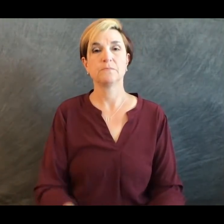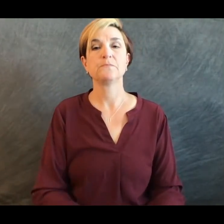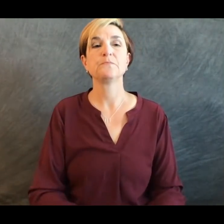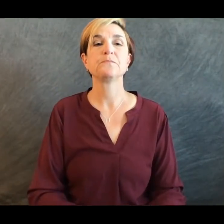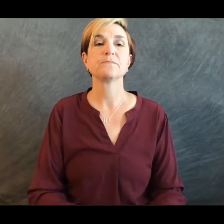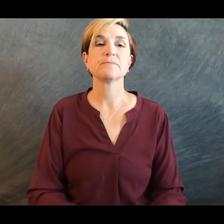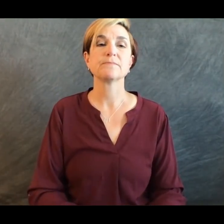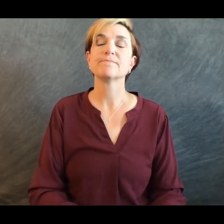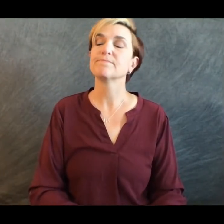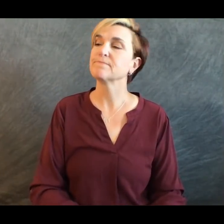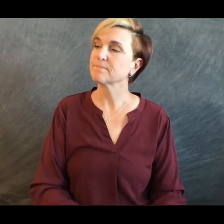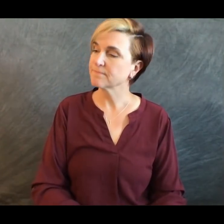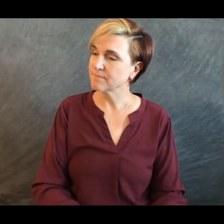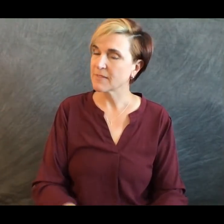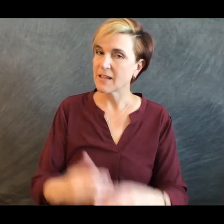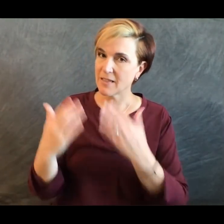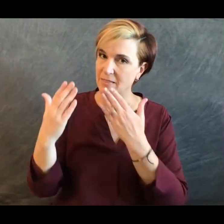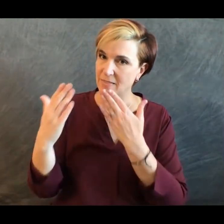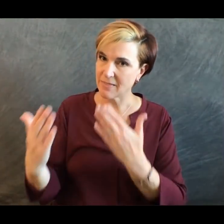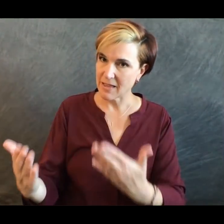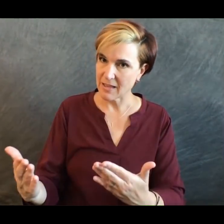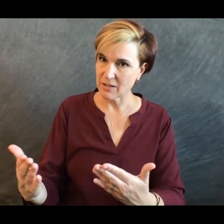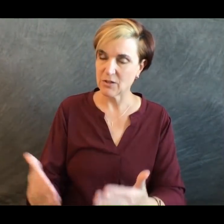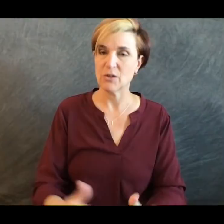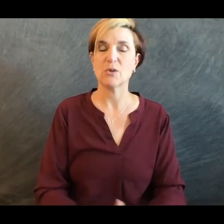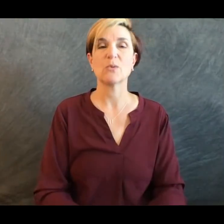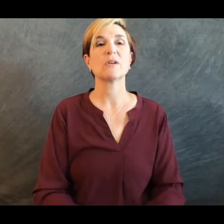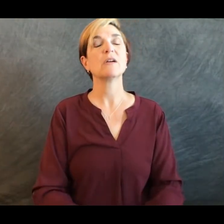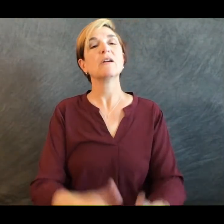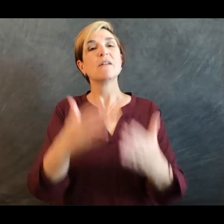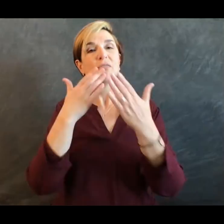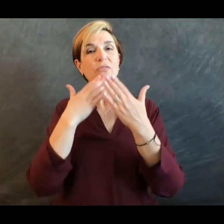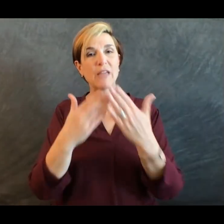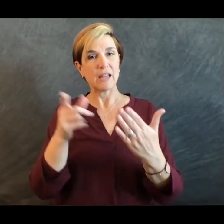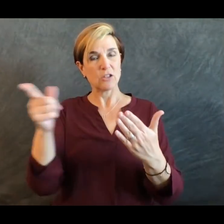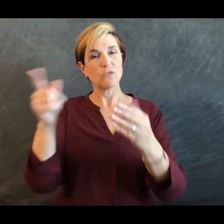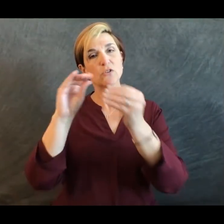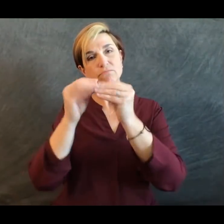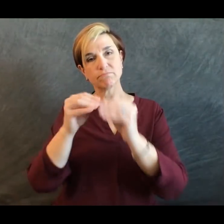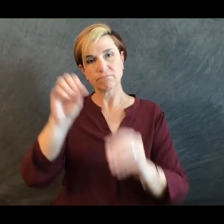outlining how well we are doing in a series of metro areas what also has been